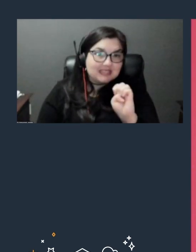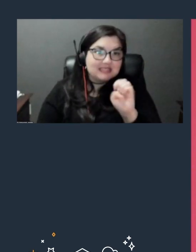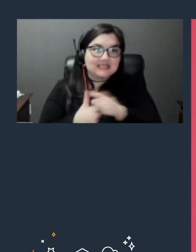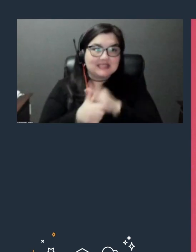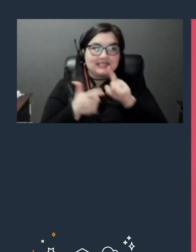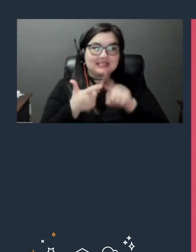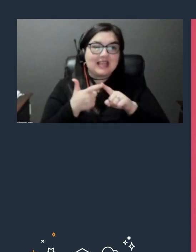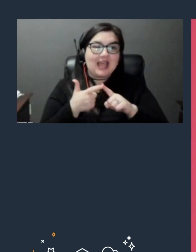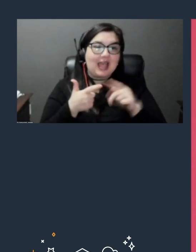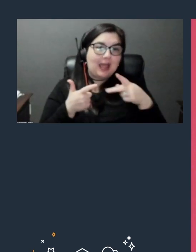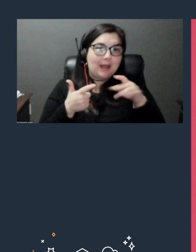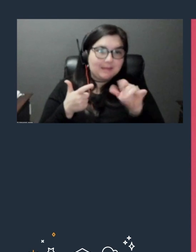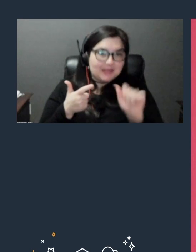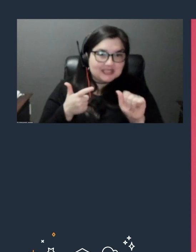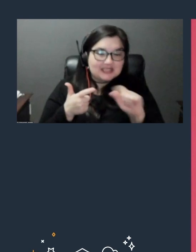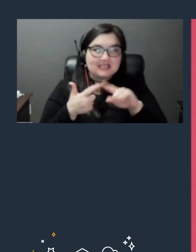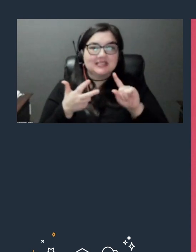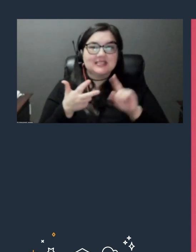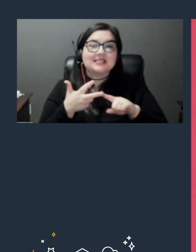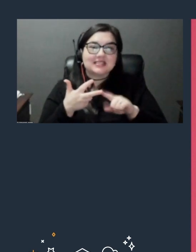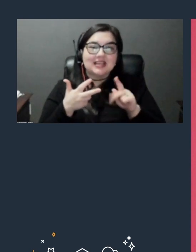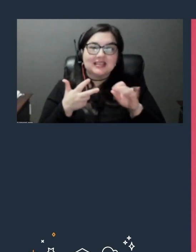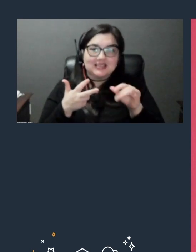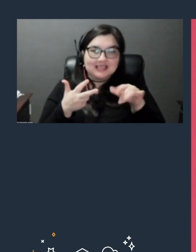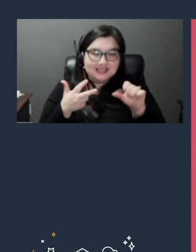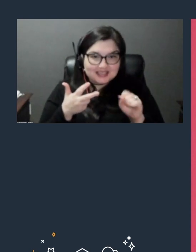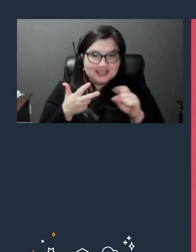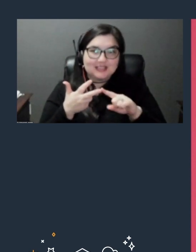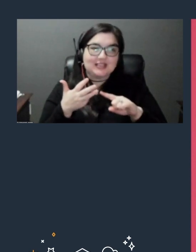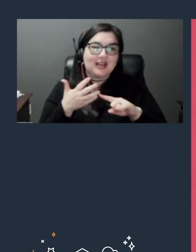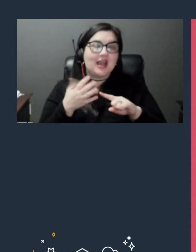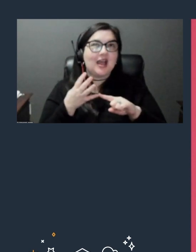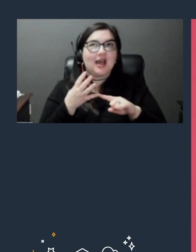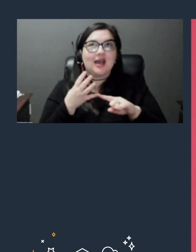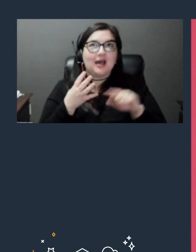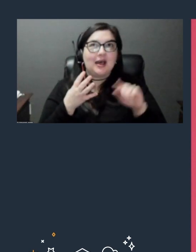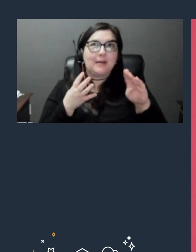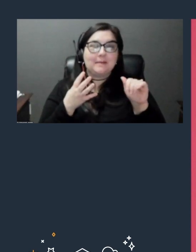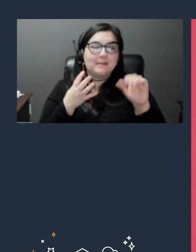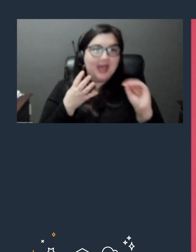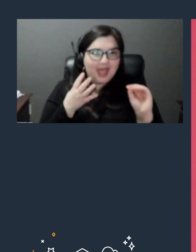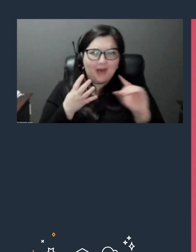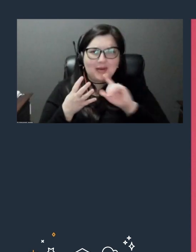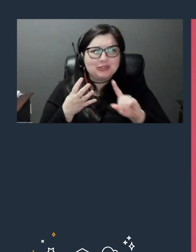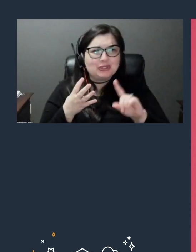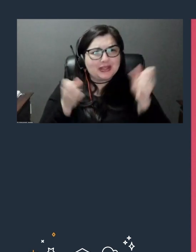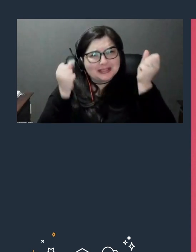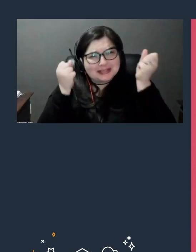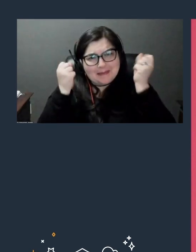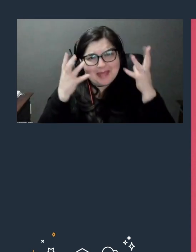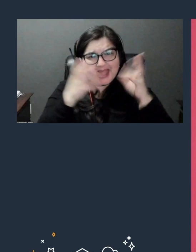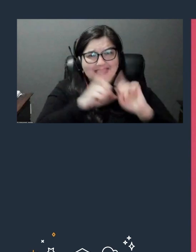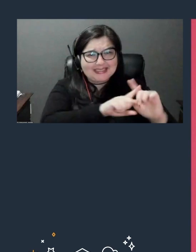There's knishes. There's bao, right? I'm probably not even thinking of the many different takes on pie all around the world.